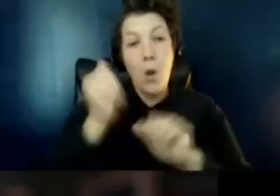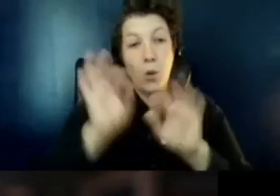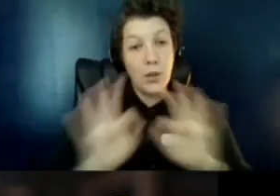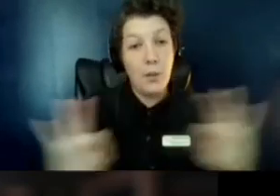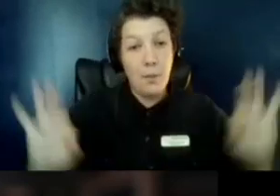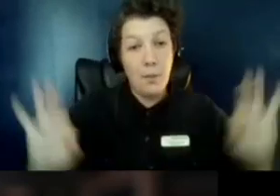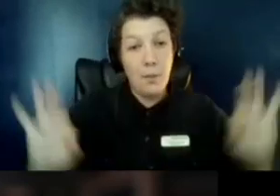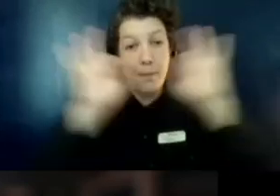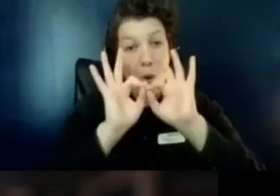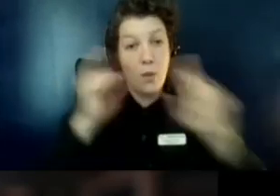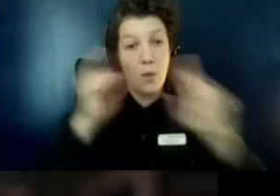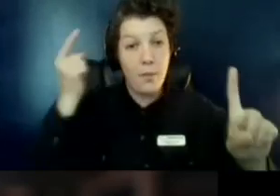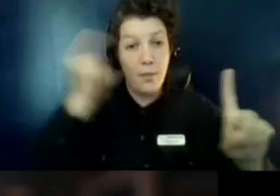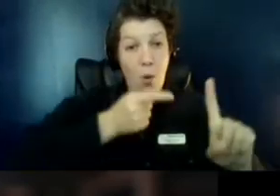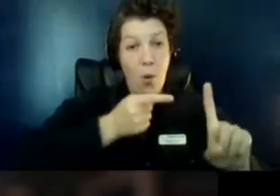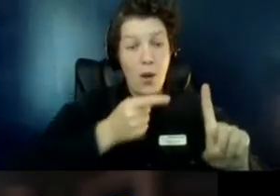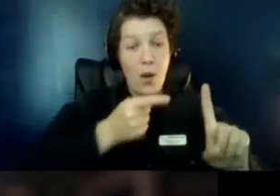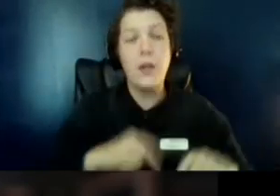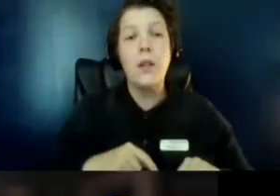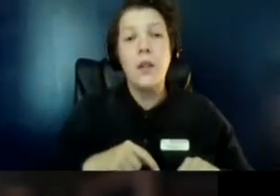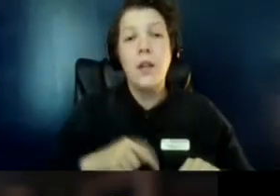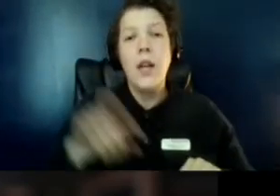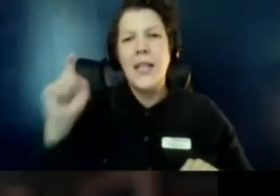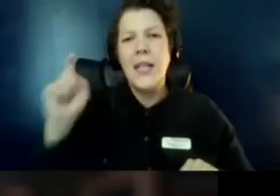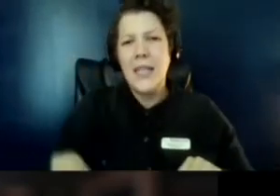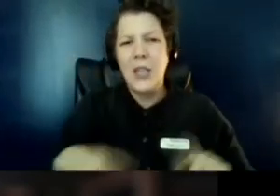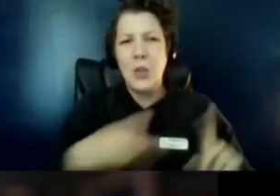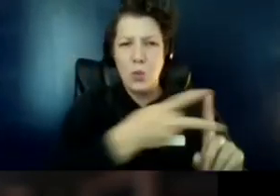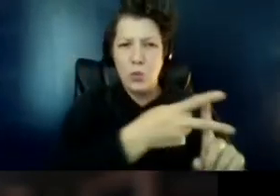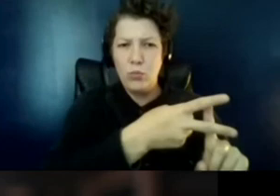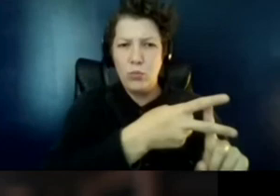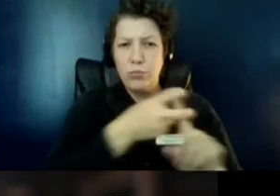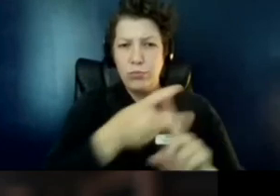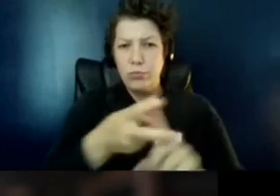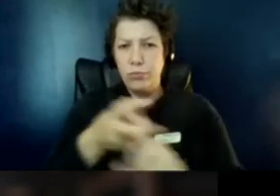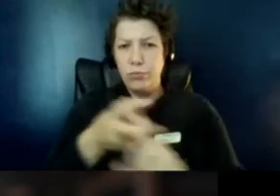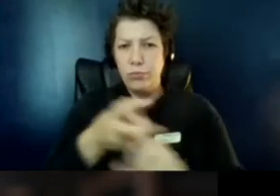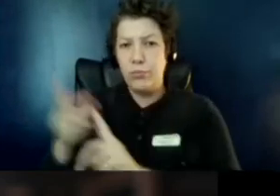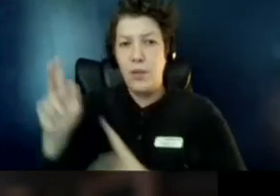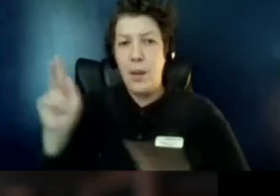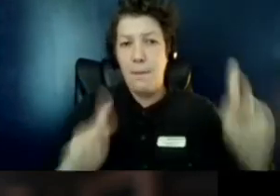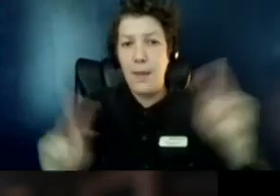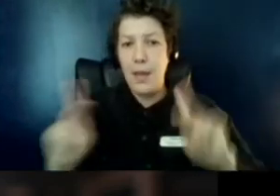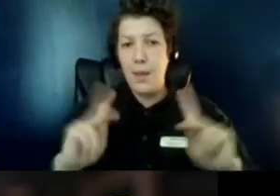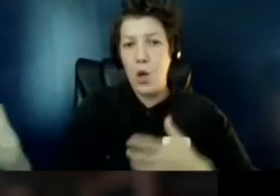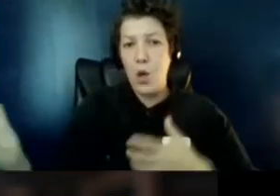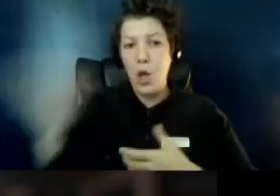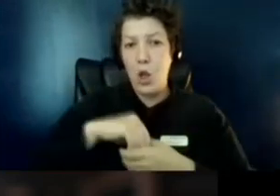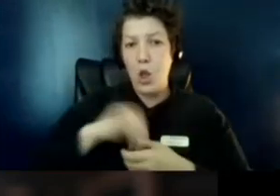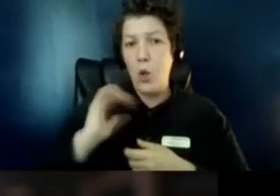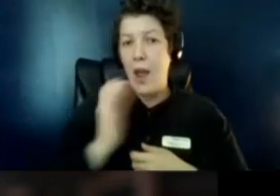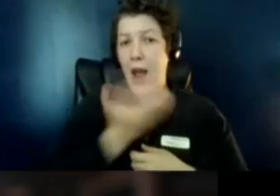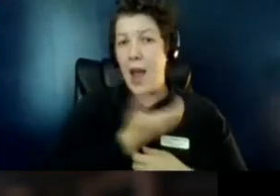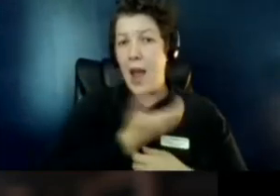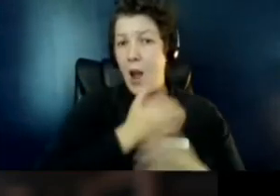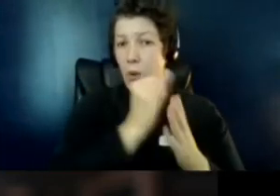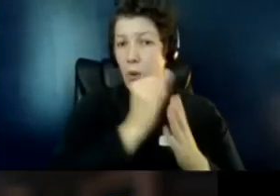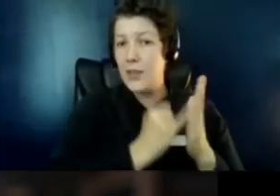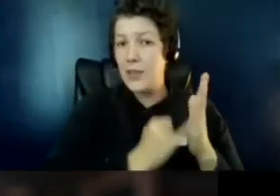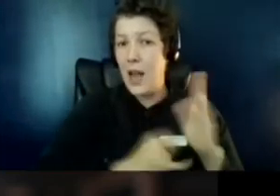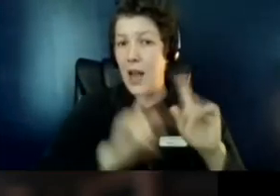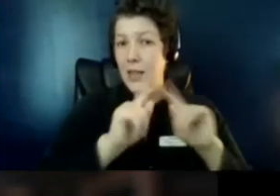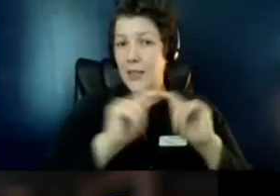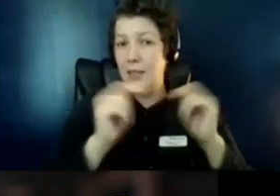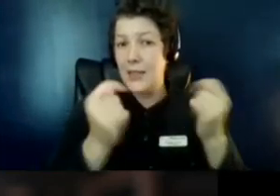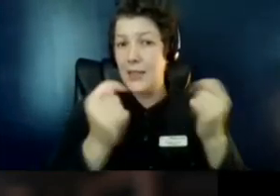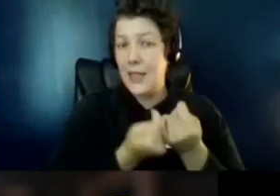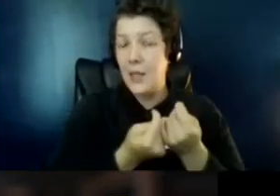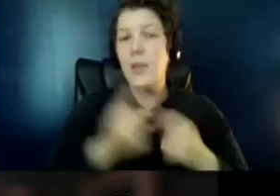people into our design teams who are from all different walks of life and all different